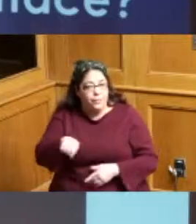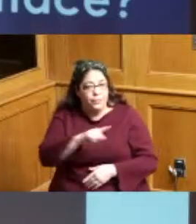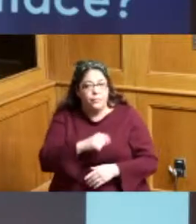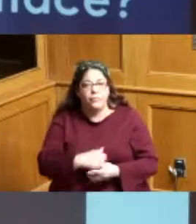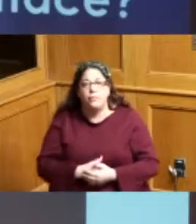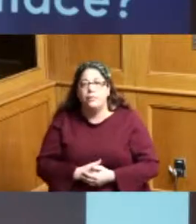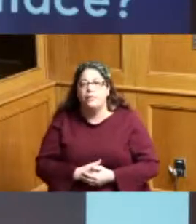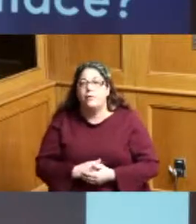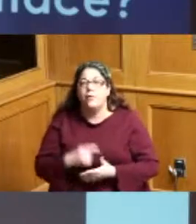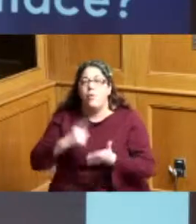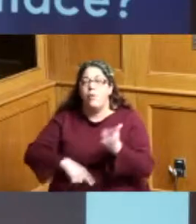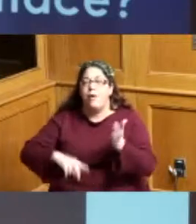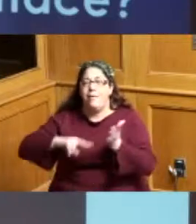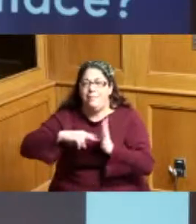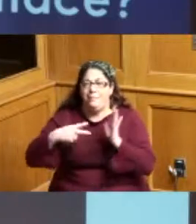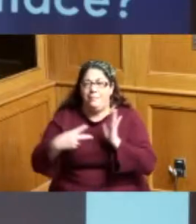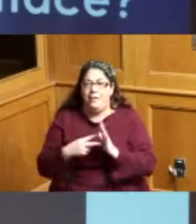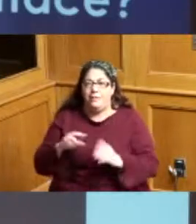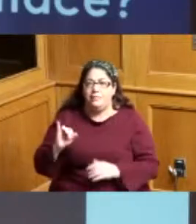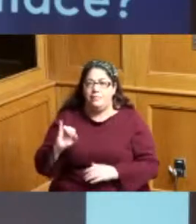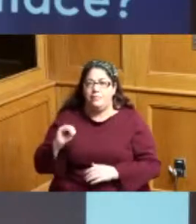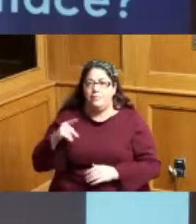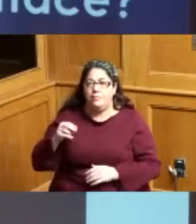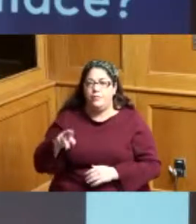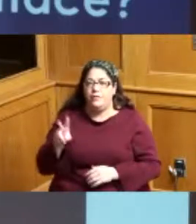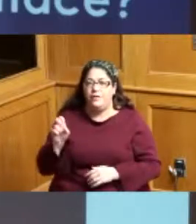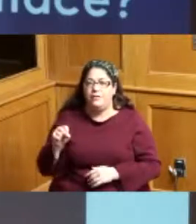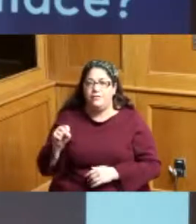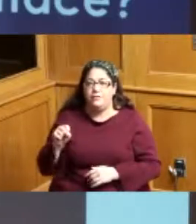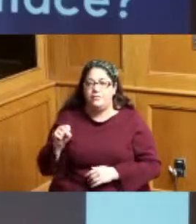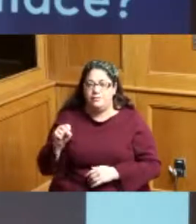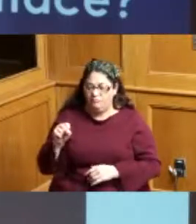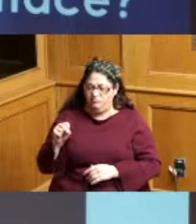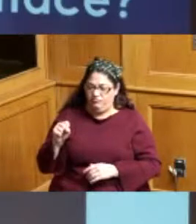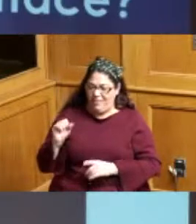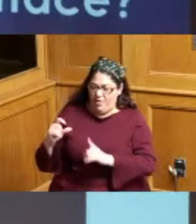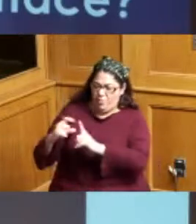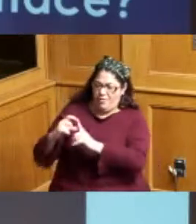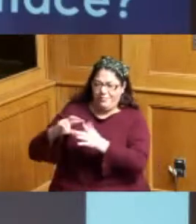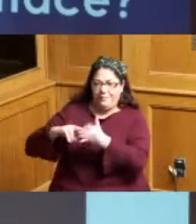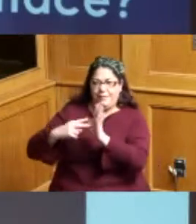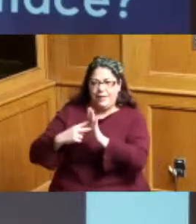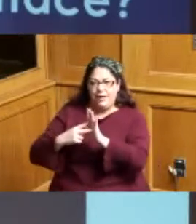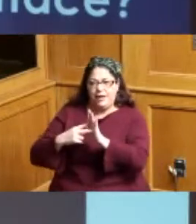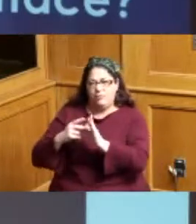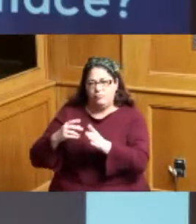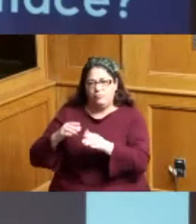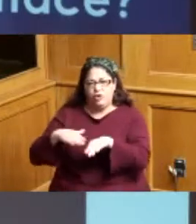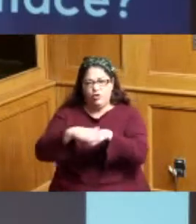what exactly is an impervious surface fee and then we'll turn it over to MSD for their presentation